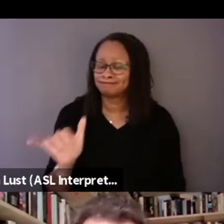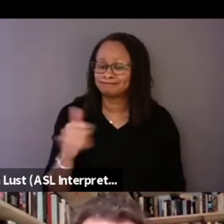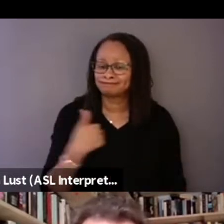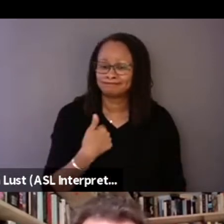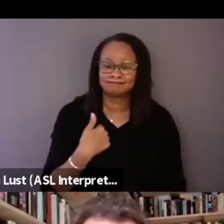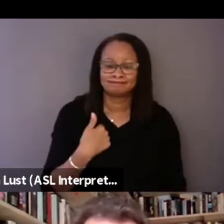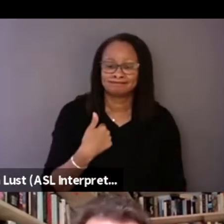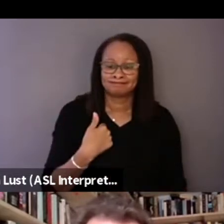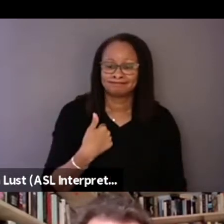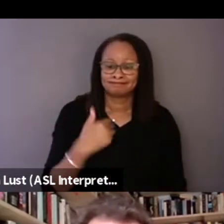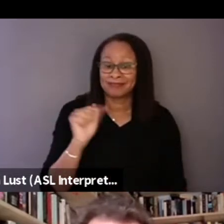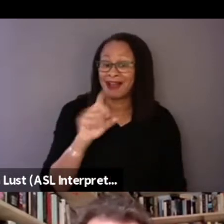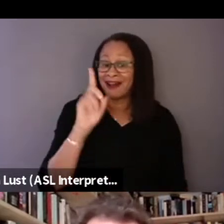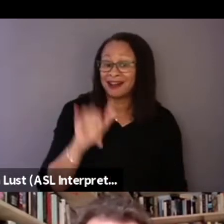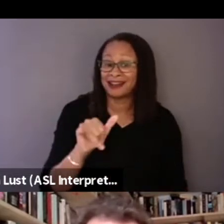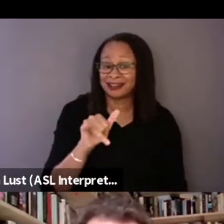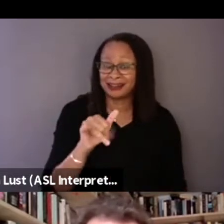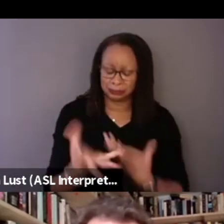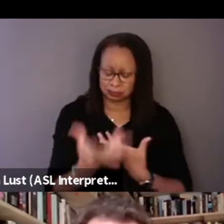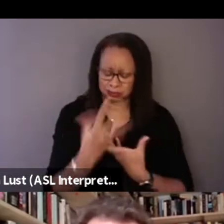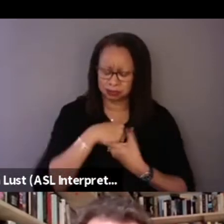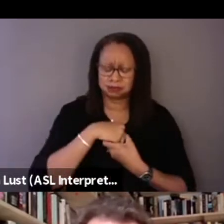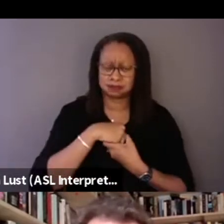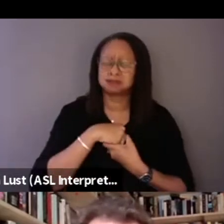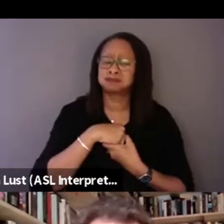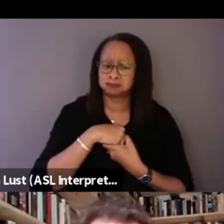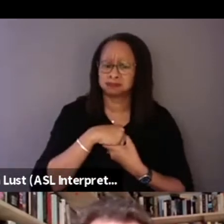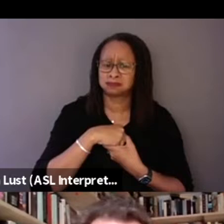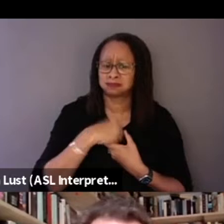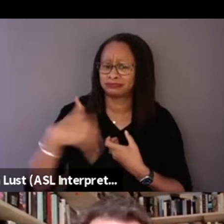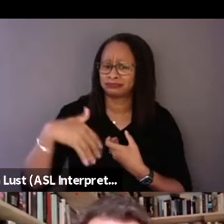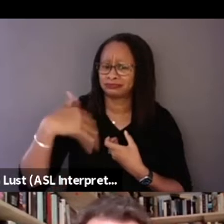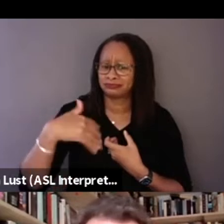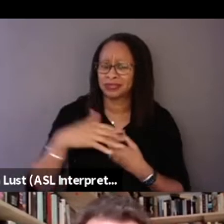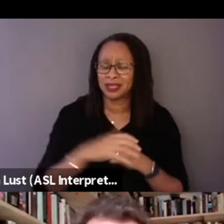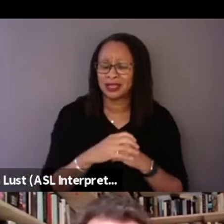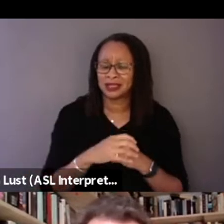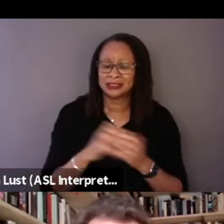Ady embodies the, you know, erases the distance